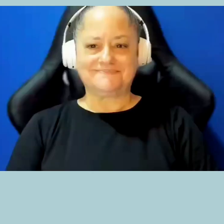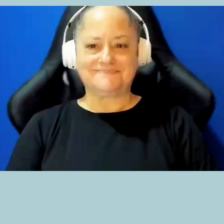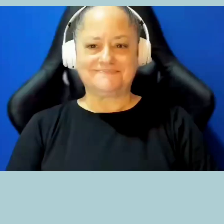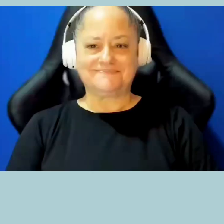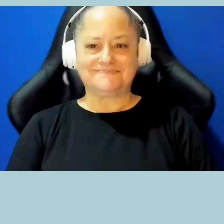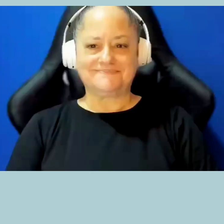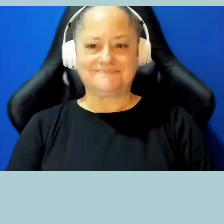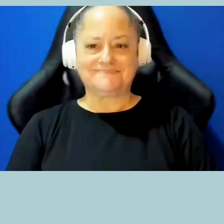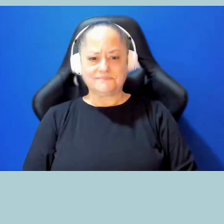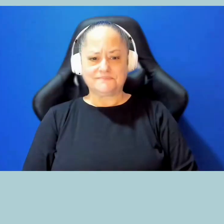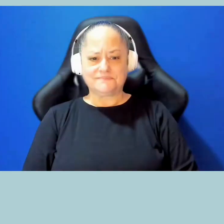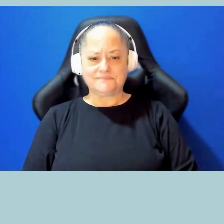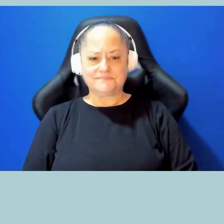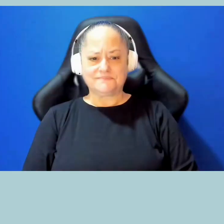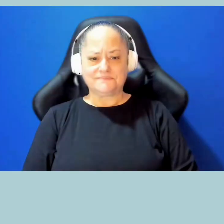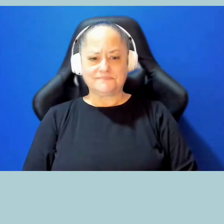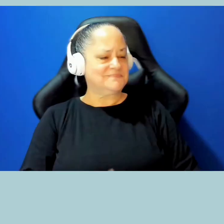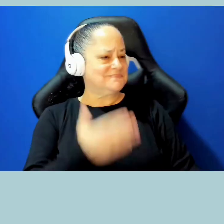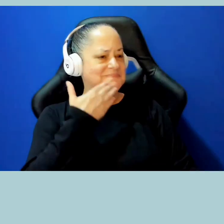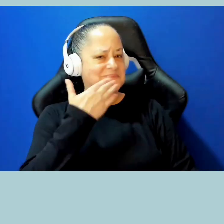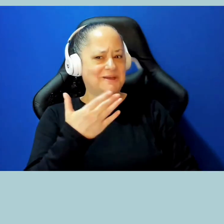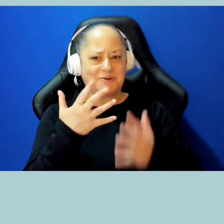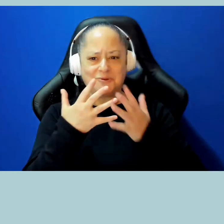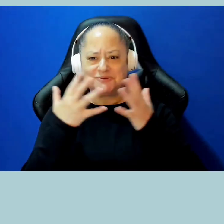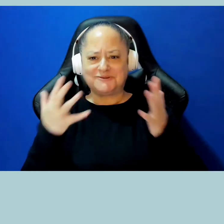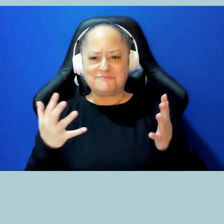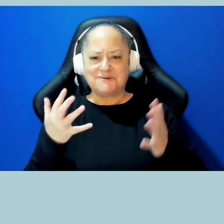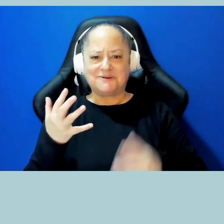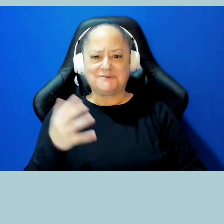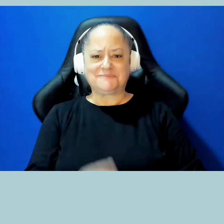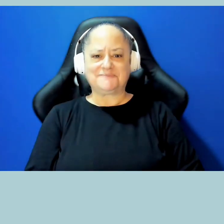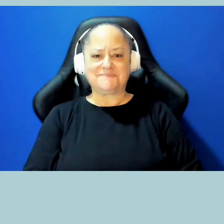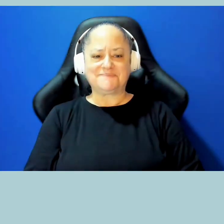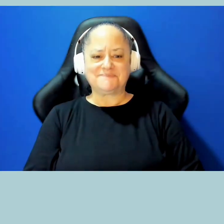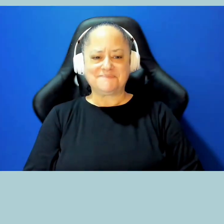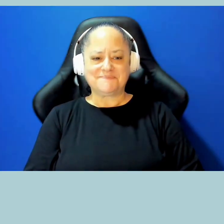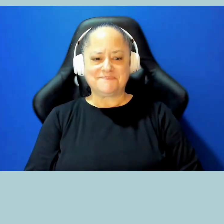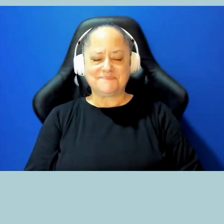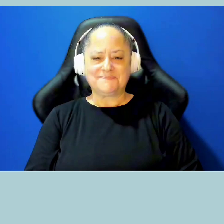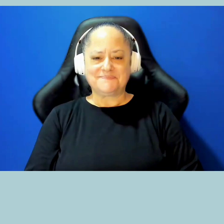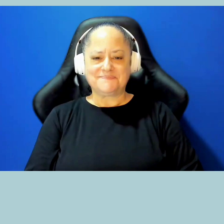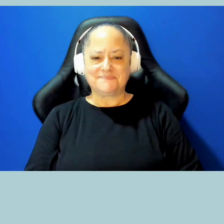yeah thank you so much i think that's really just